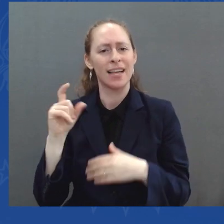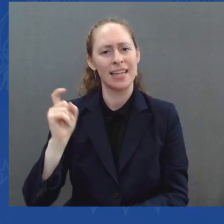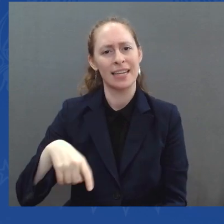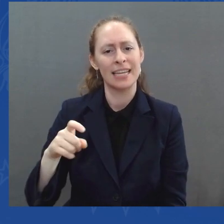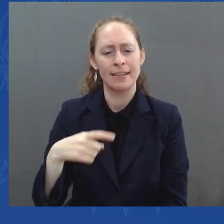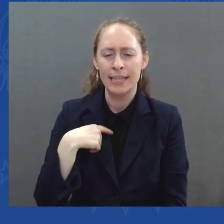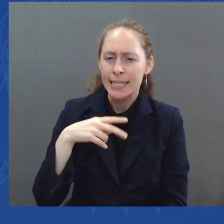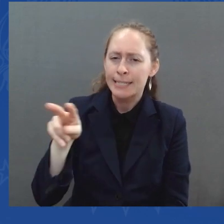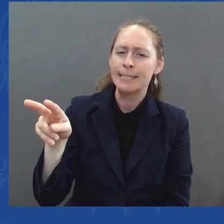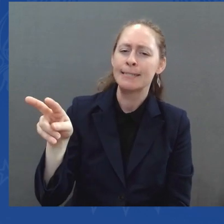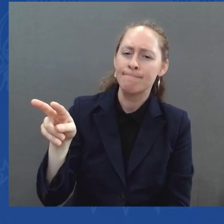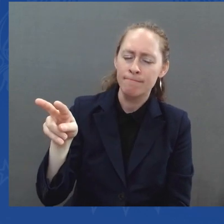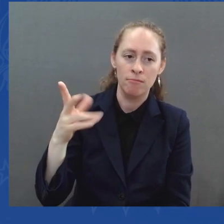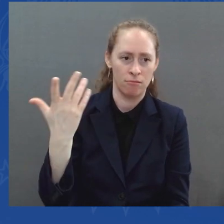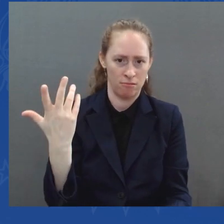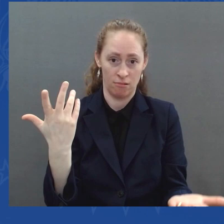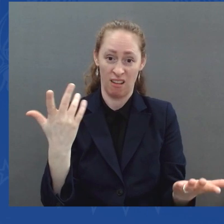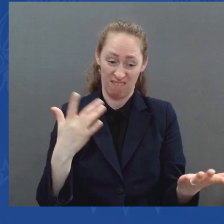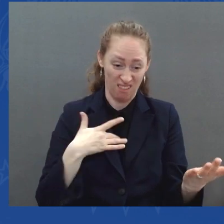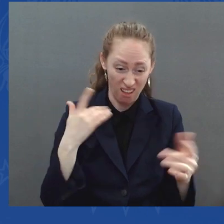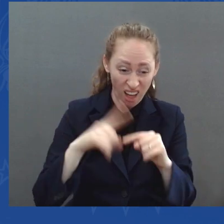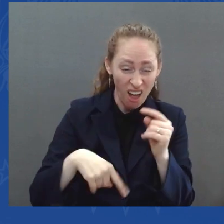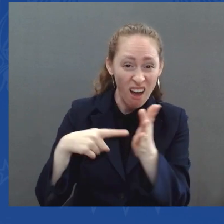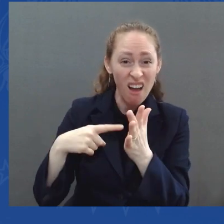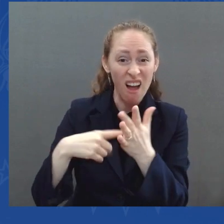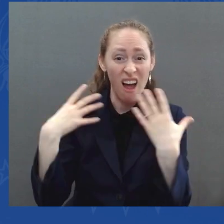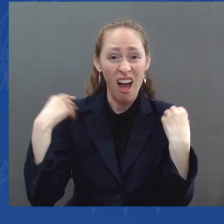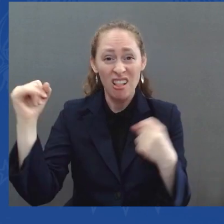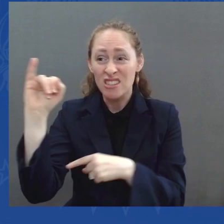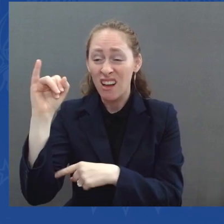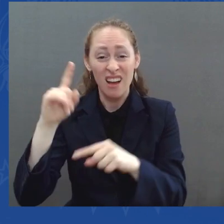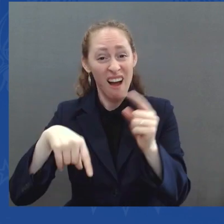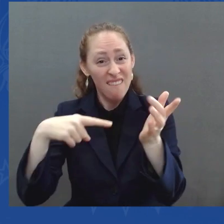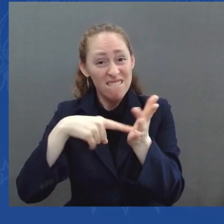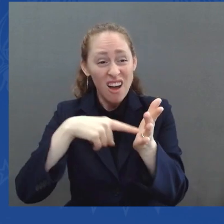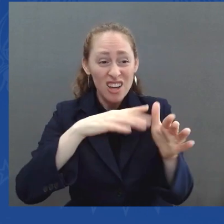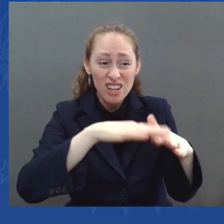it doesn't matter. Not only are they in trouble, but you're deprived of your dignity.